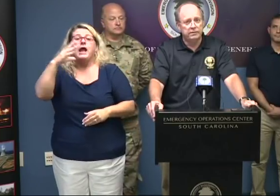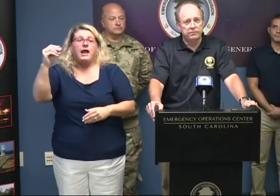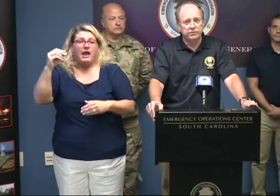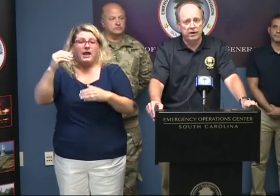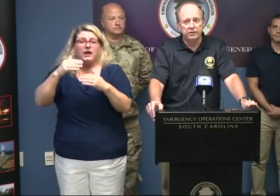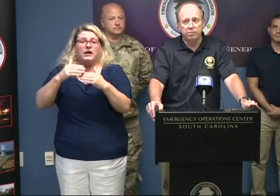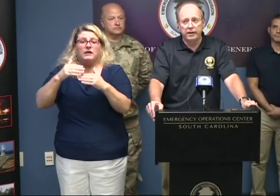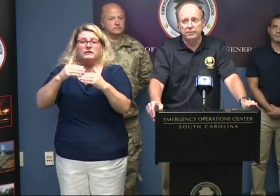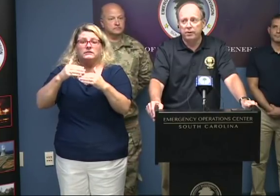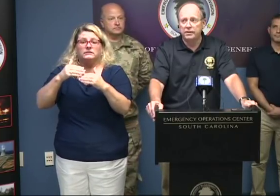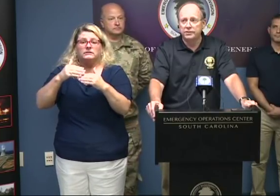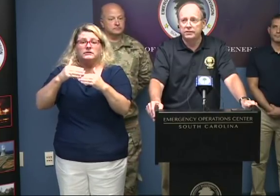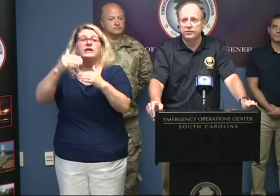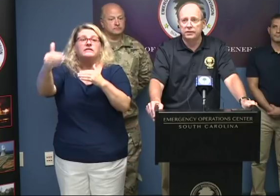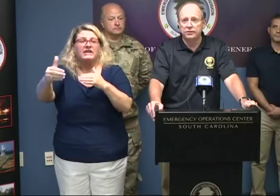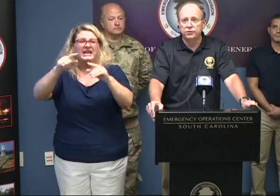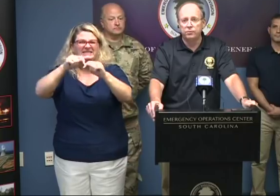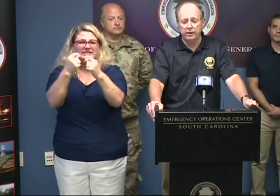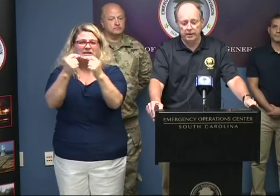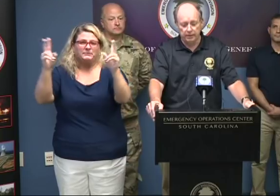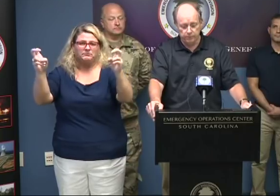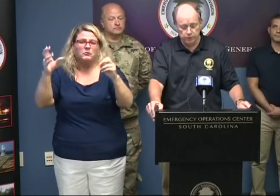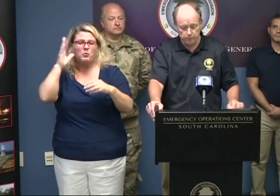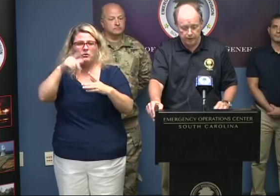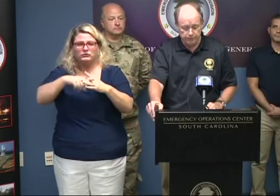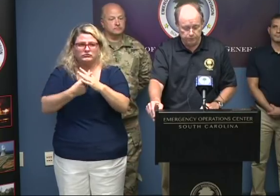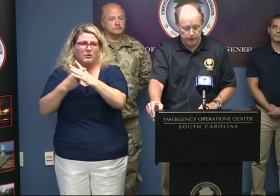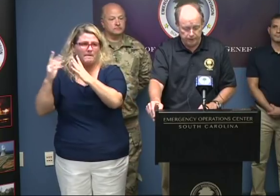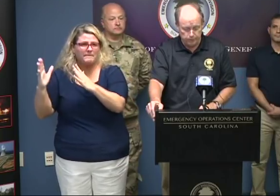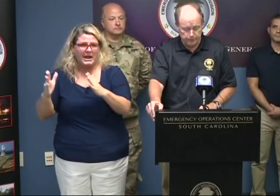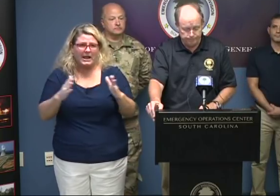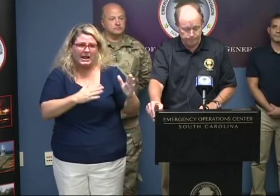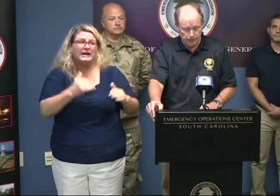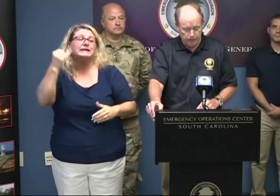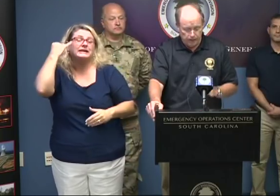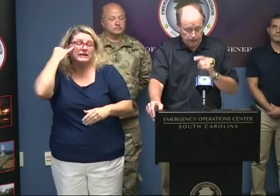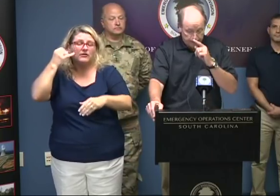to start the planning process should we have to evacuate.